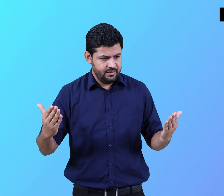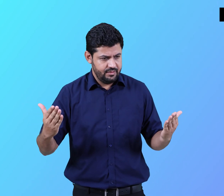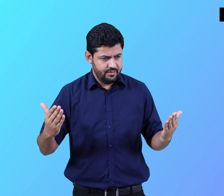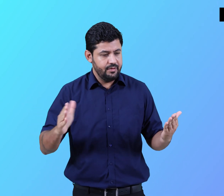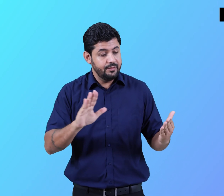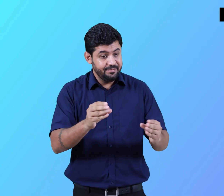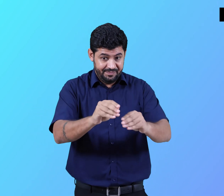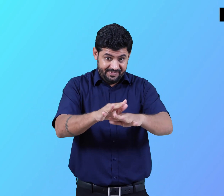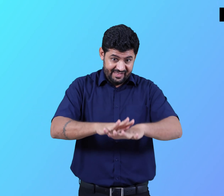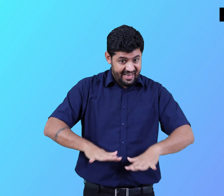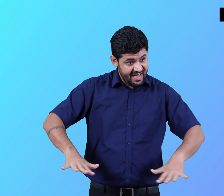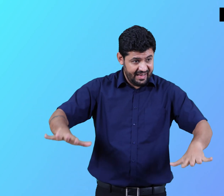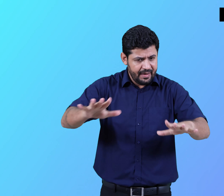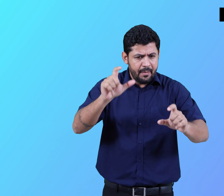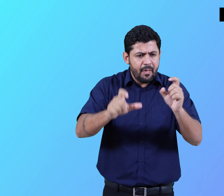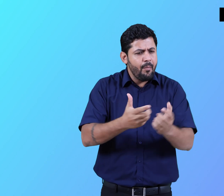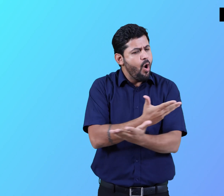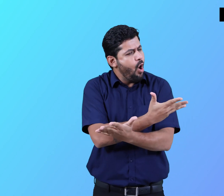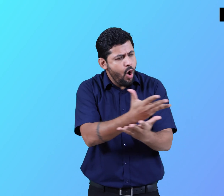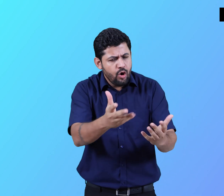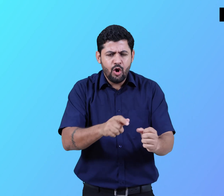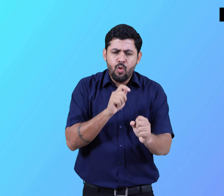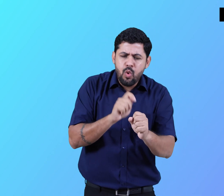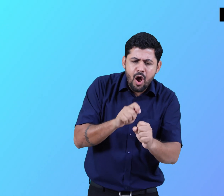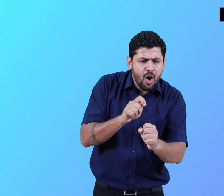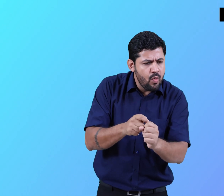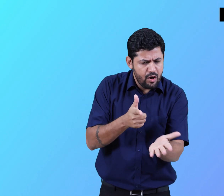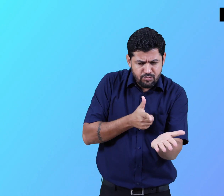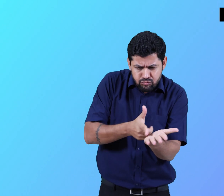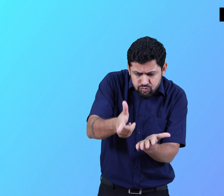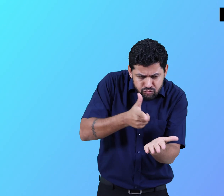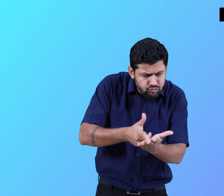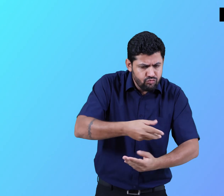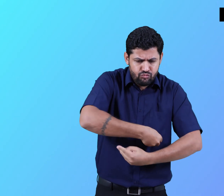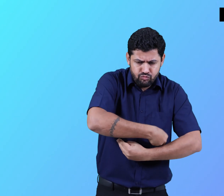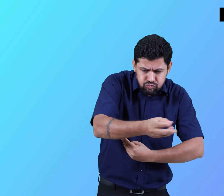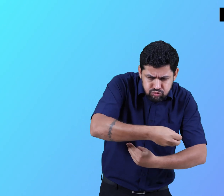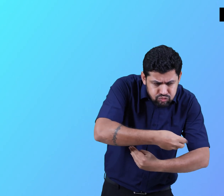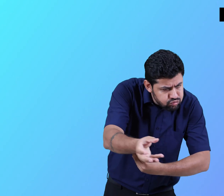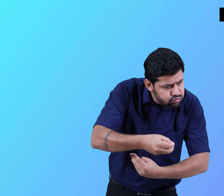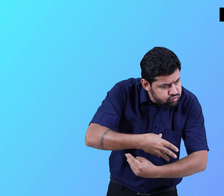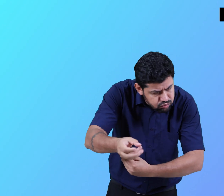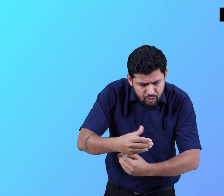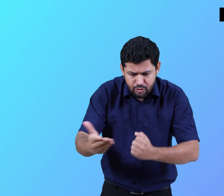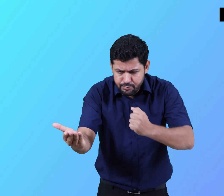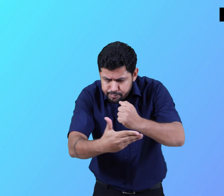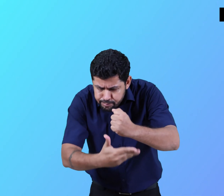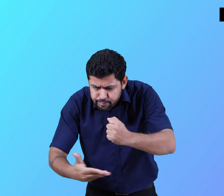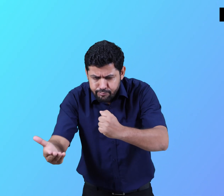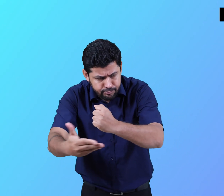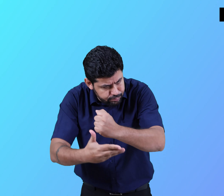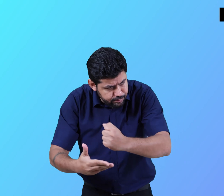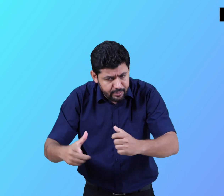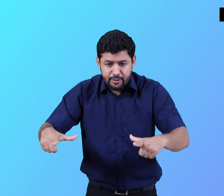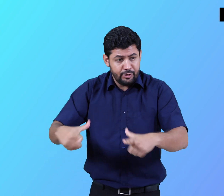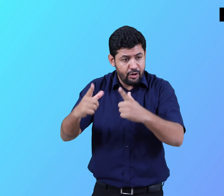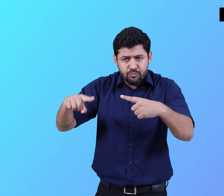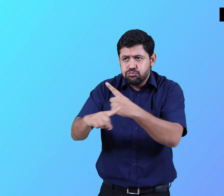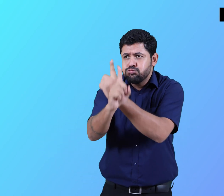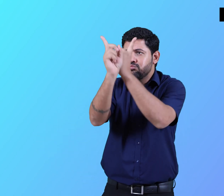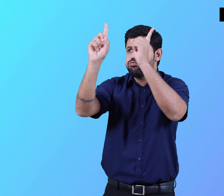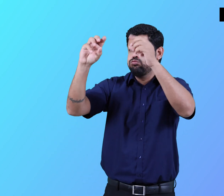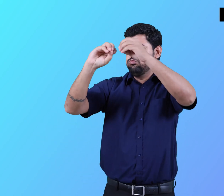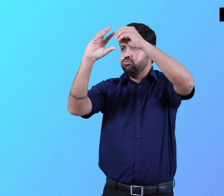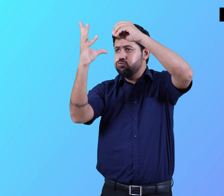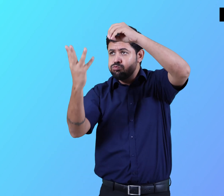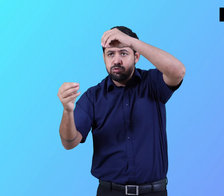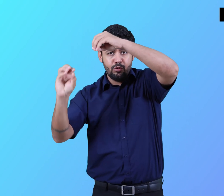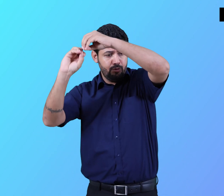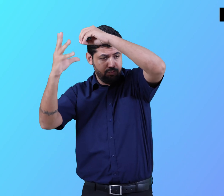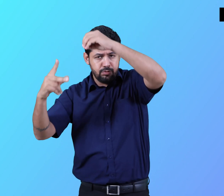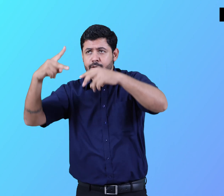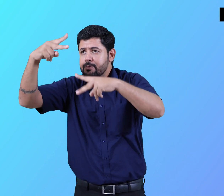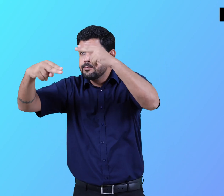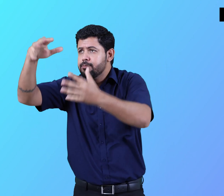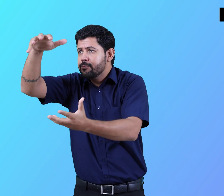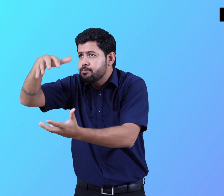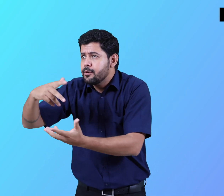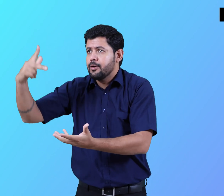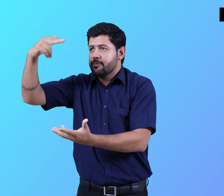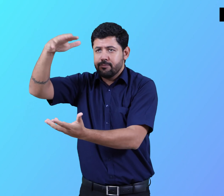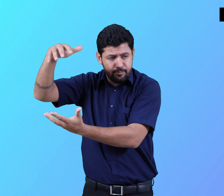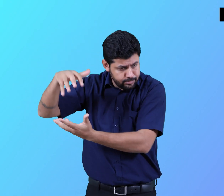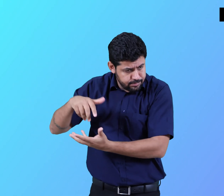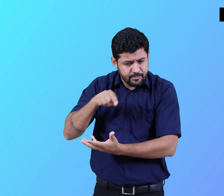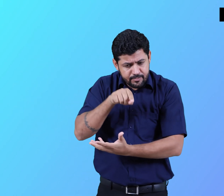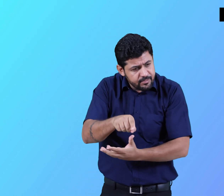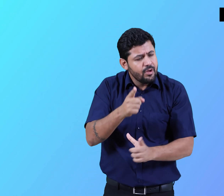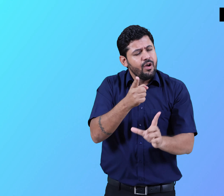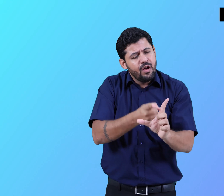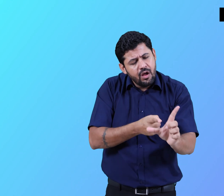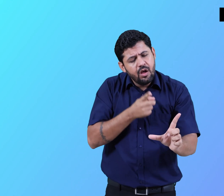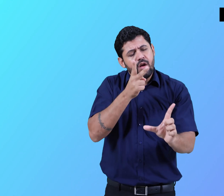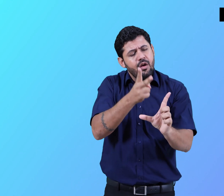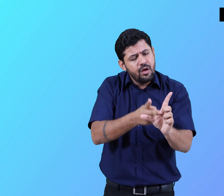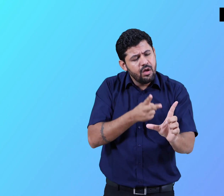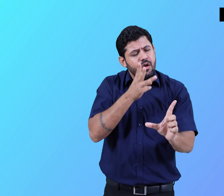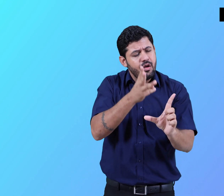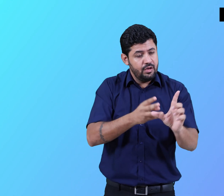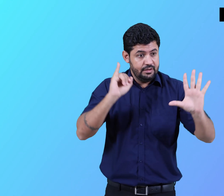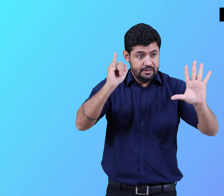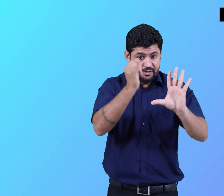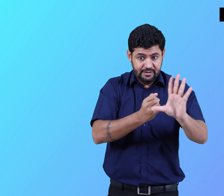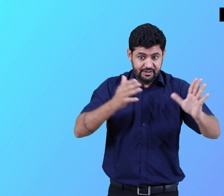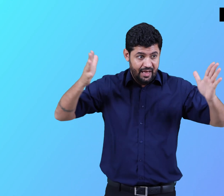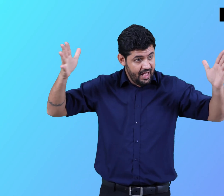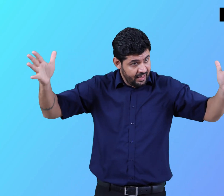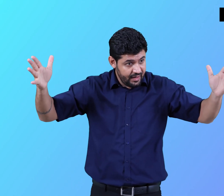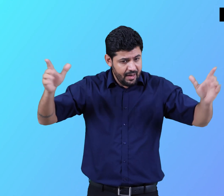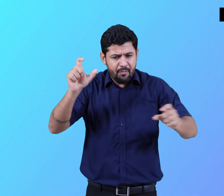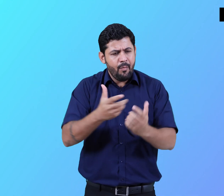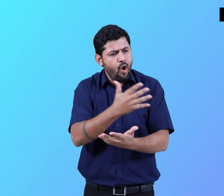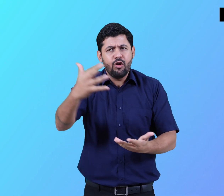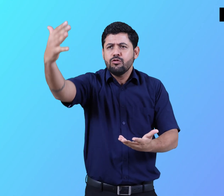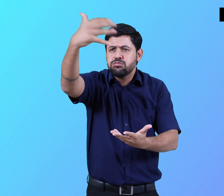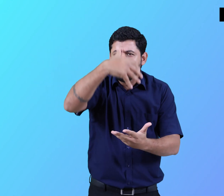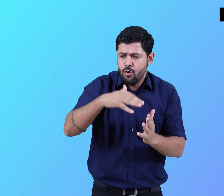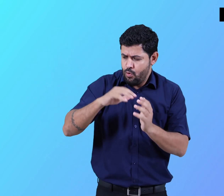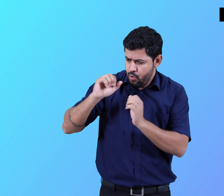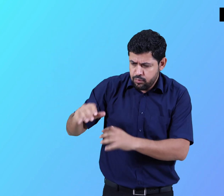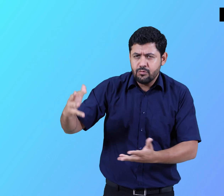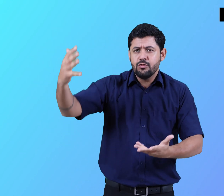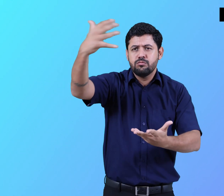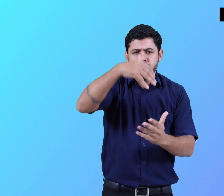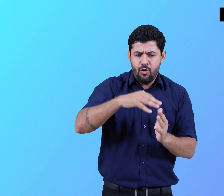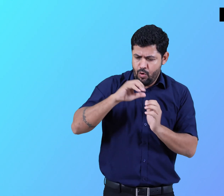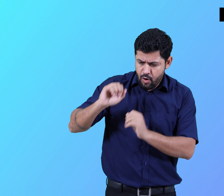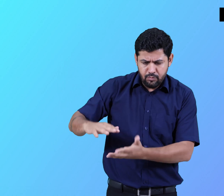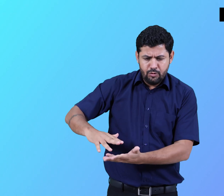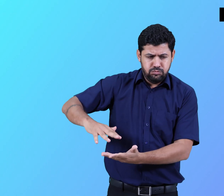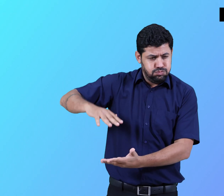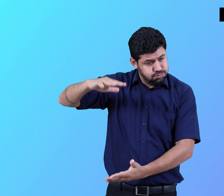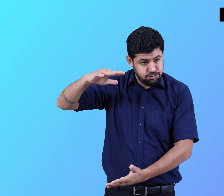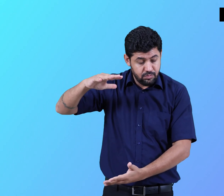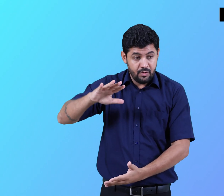You will plant seed in your fields for six years. You will trim your vineyards for six years and bring in the land’s crops.